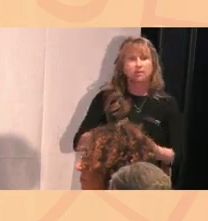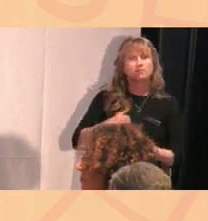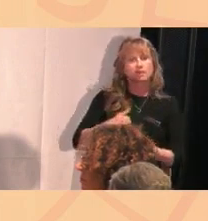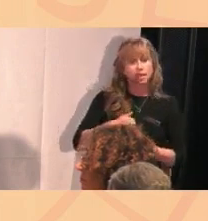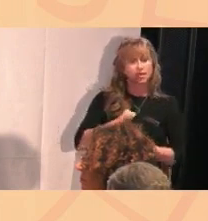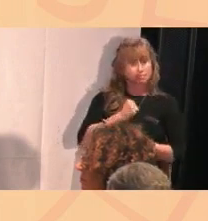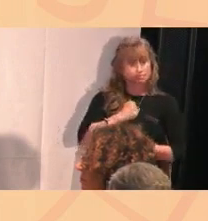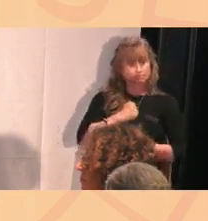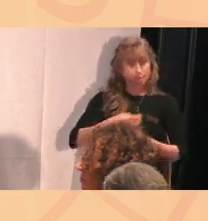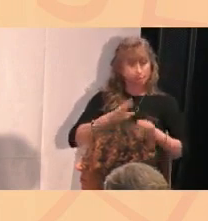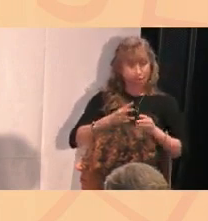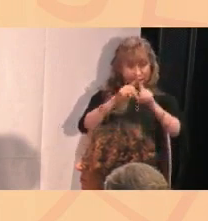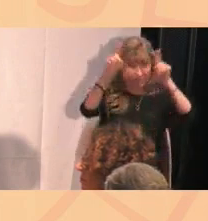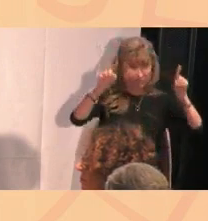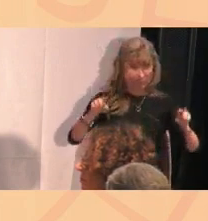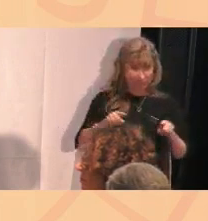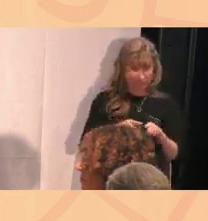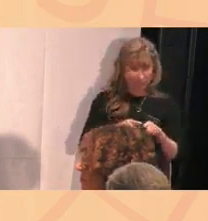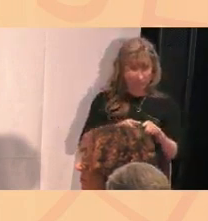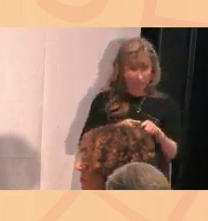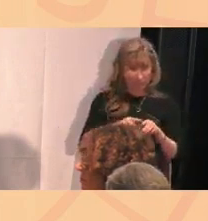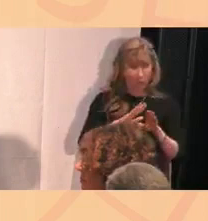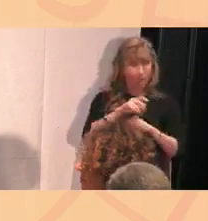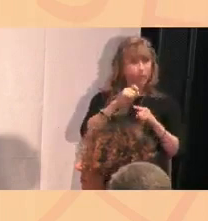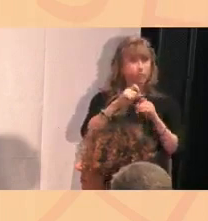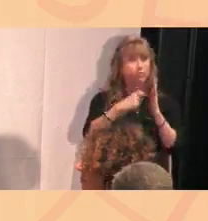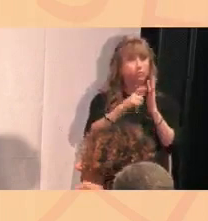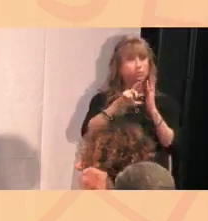for first peoples as well to utilize as an archive for us.